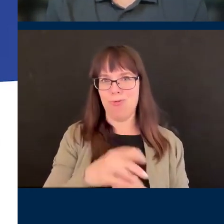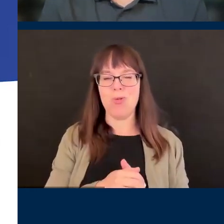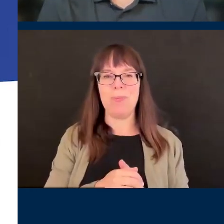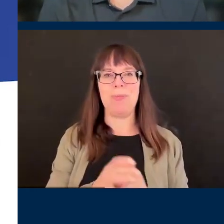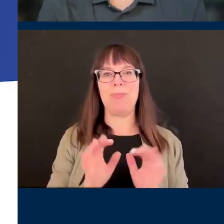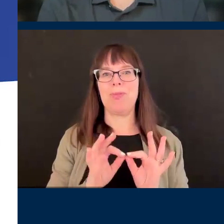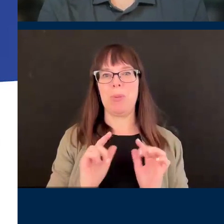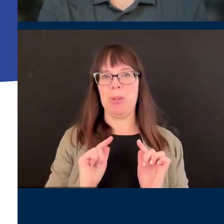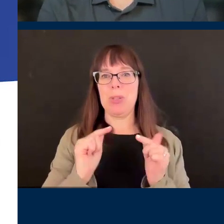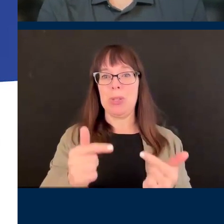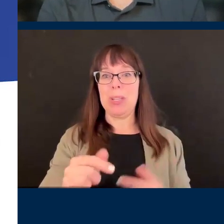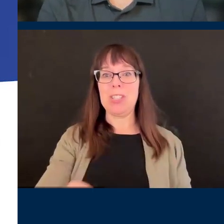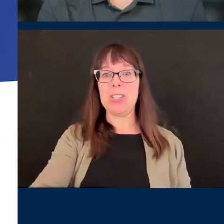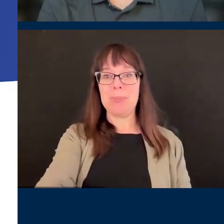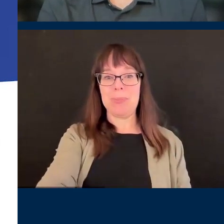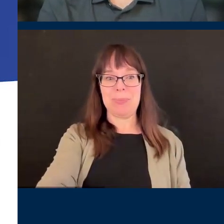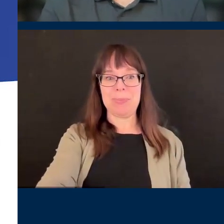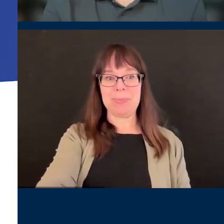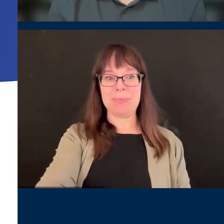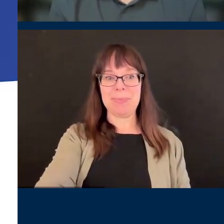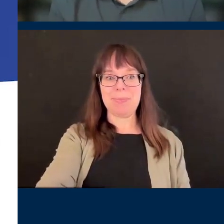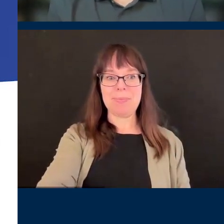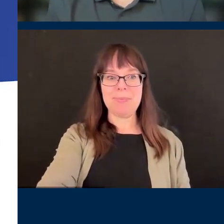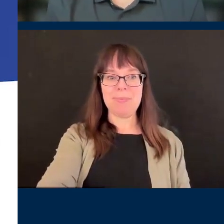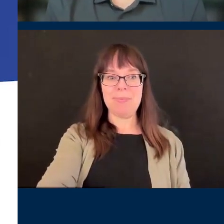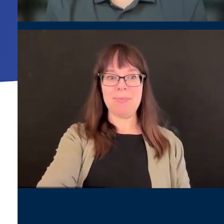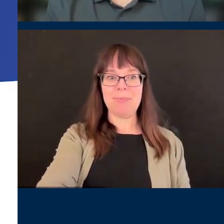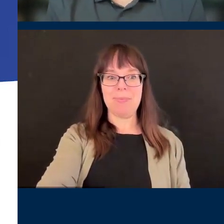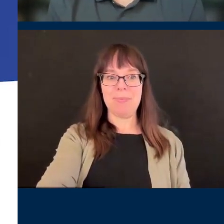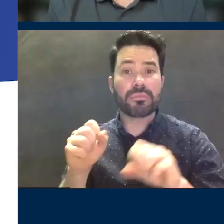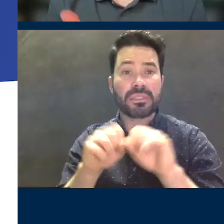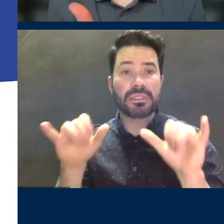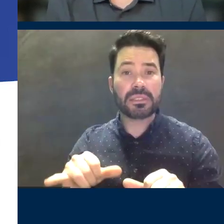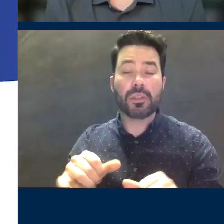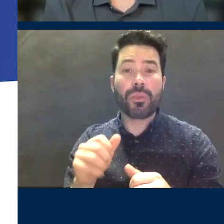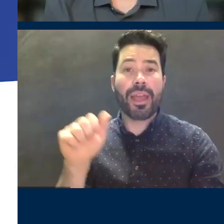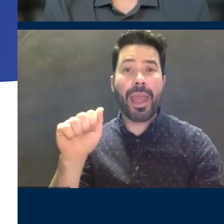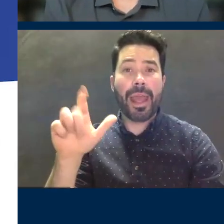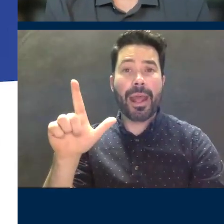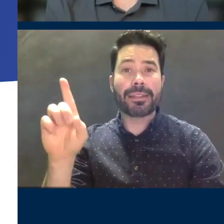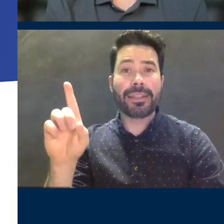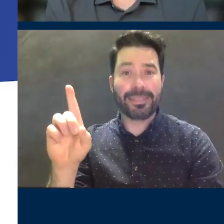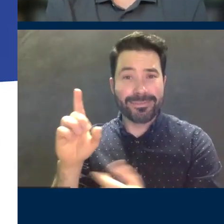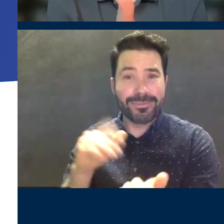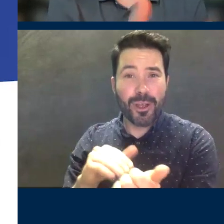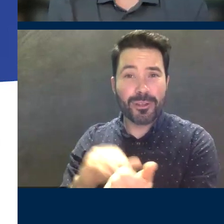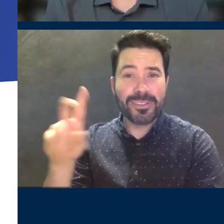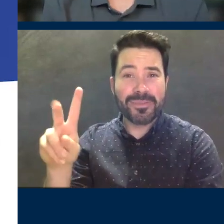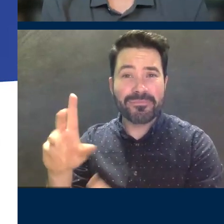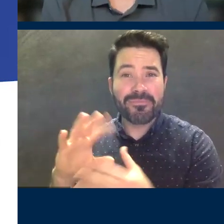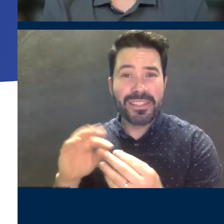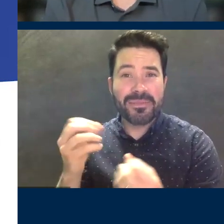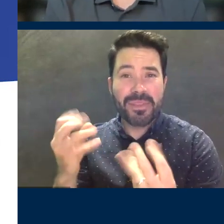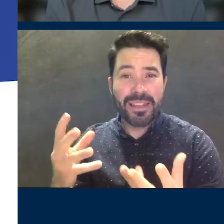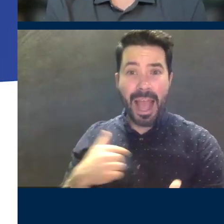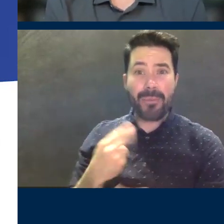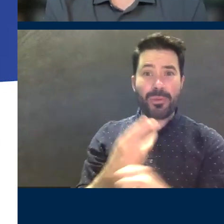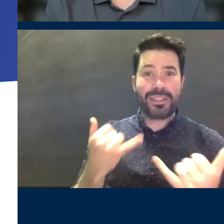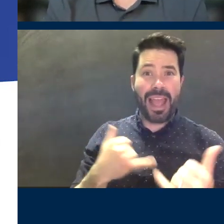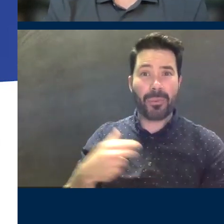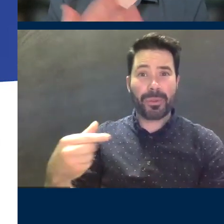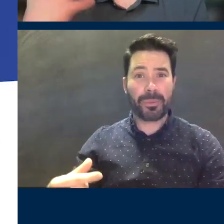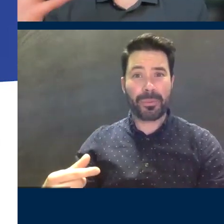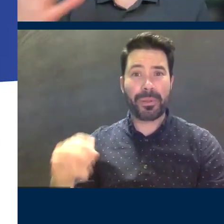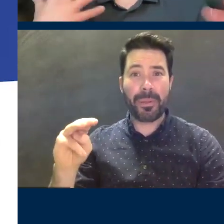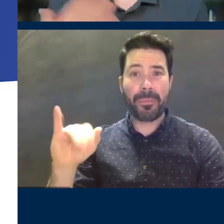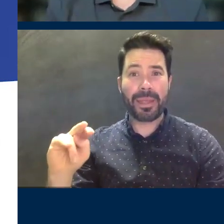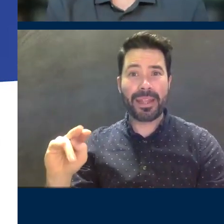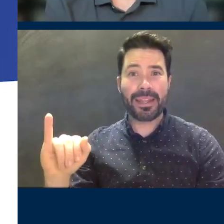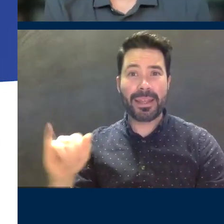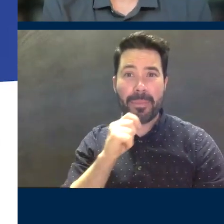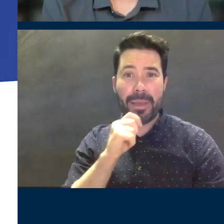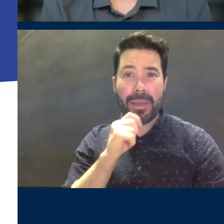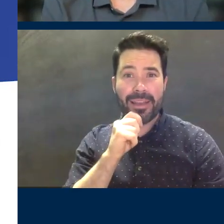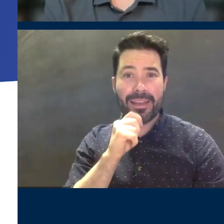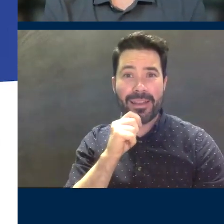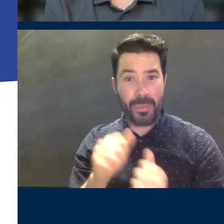And some of the examples for even just implementing assistive listening devices. Dr. Vogler mentioned several. I'm actually using one with the mini mic. With this to help with some listening support.